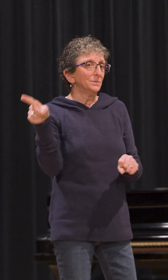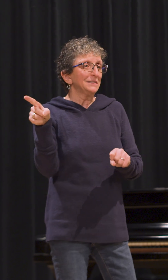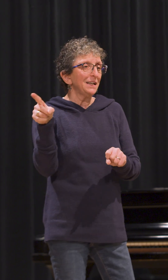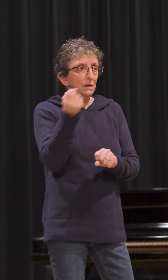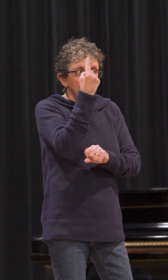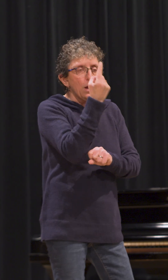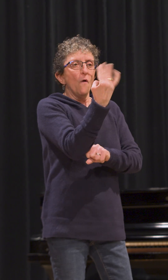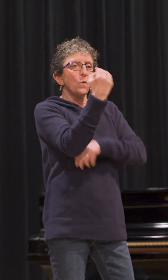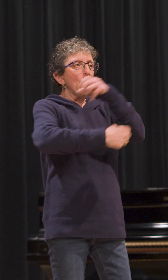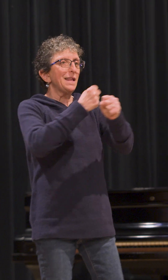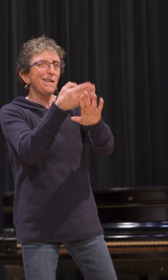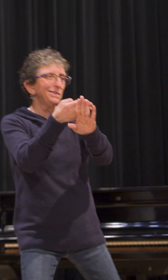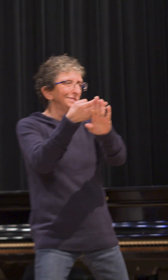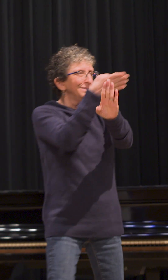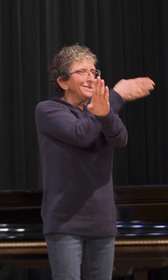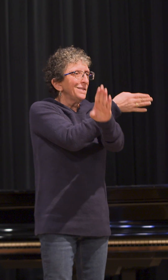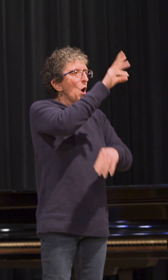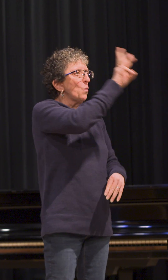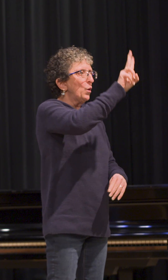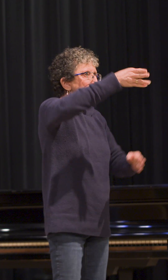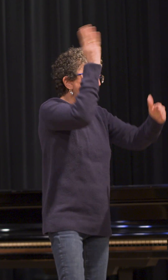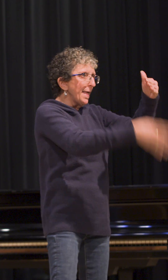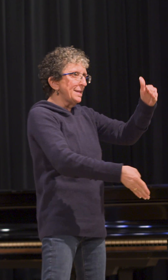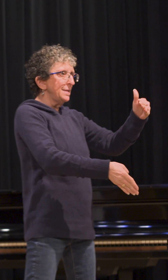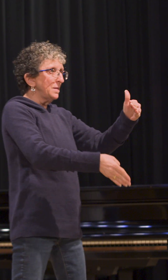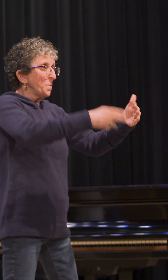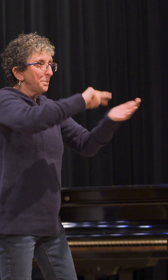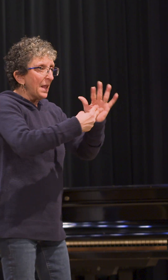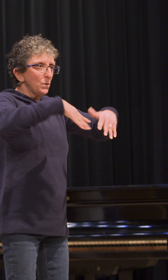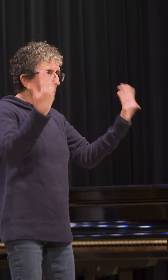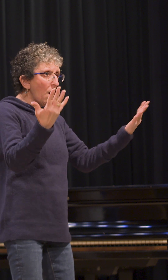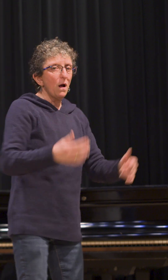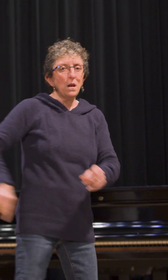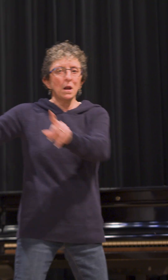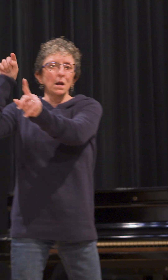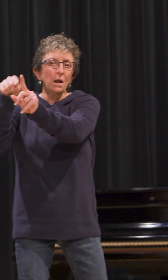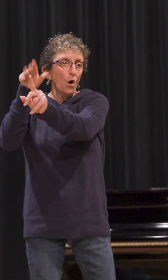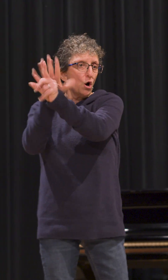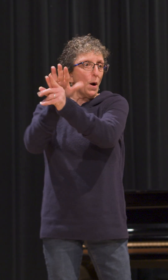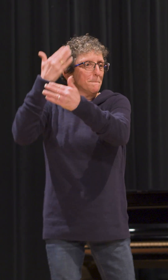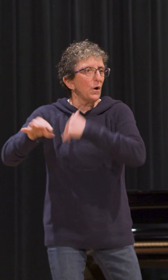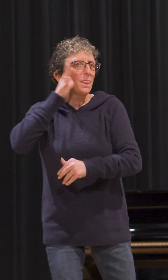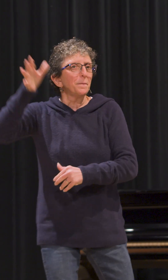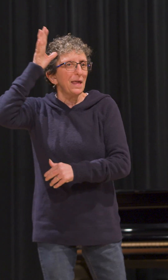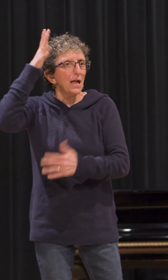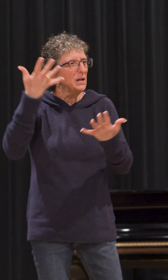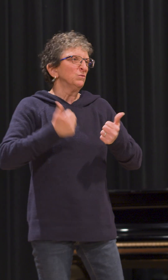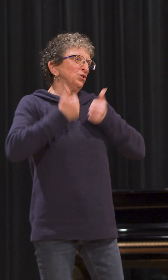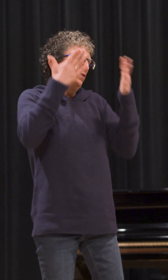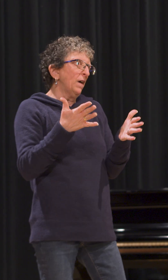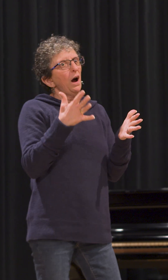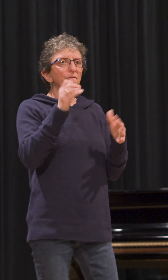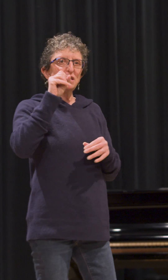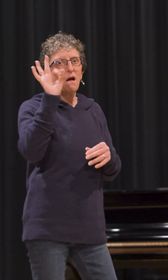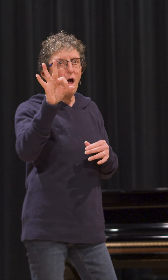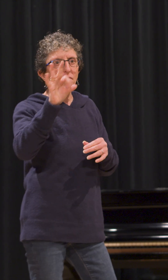was born in Germany and was adopted 14 years after World War II ended. So it makes me think